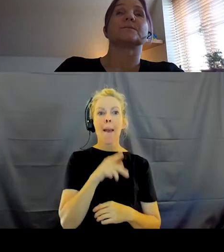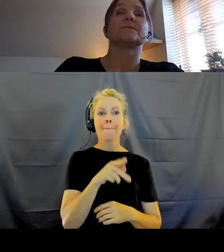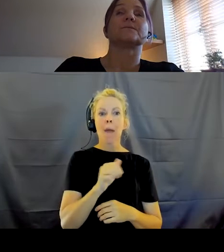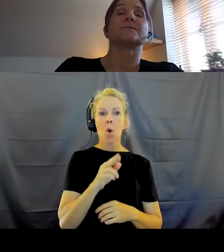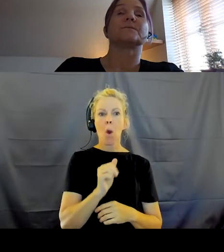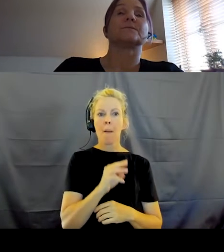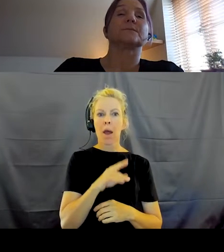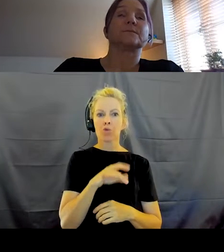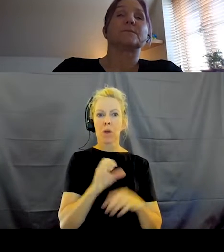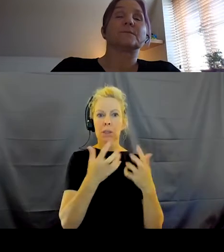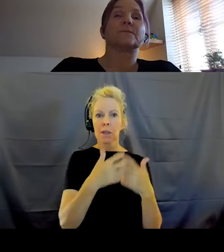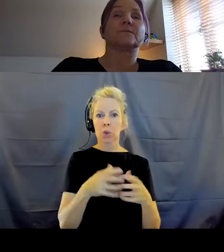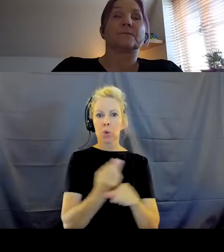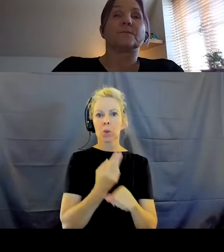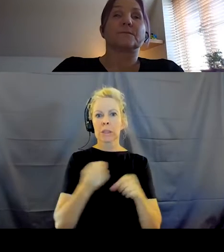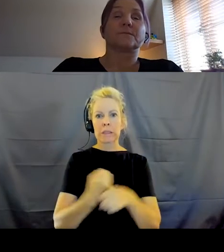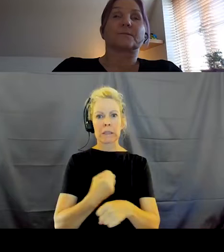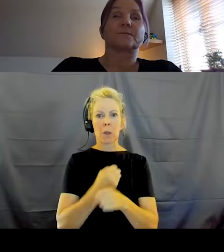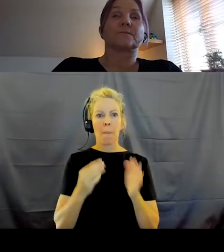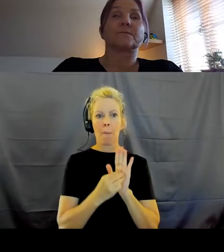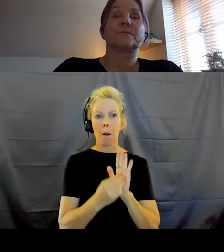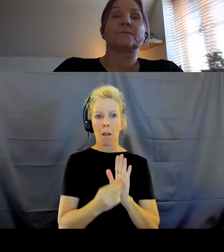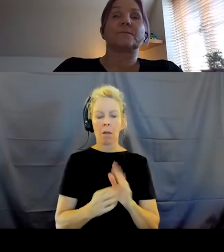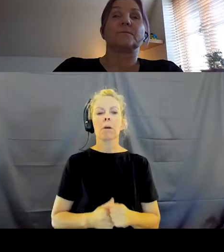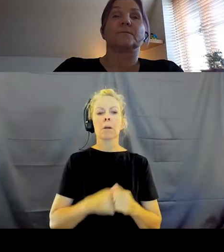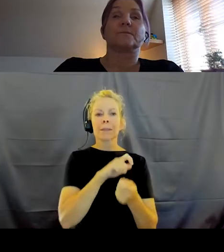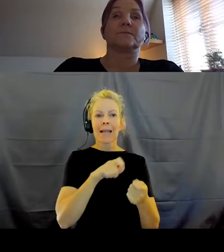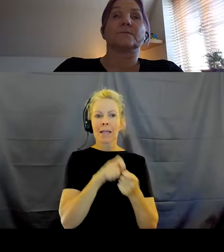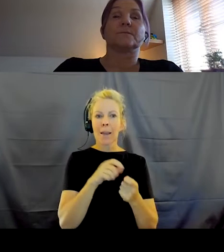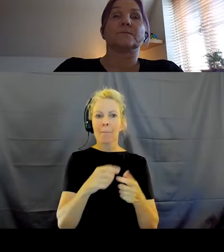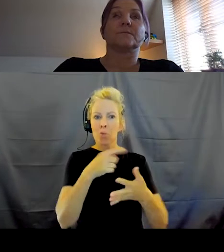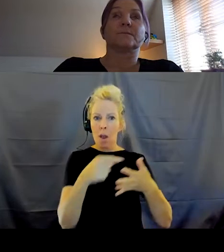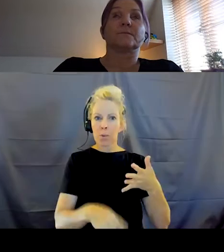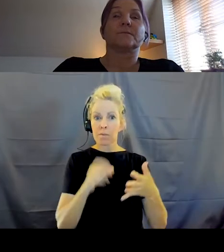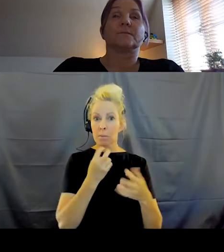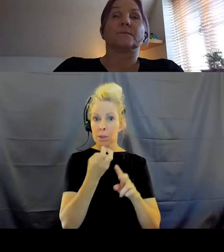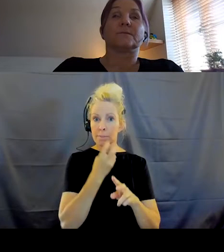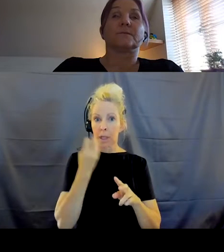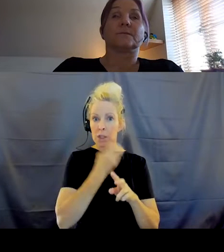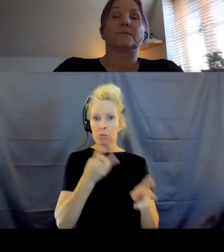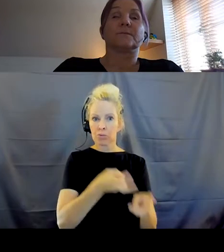parameters of speech are extracted from a voice recording, then hitting Markov models H&M modified